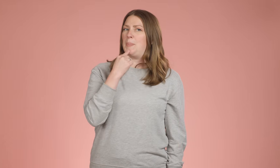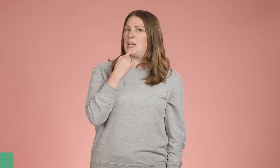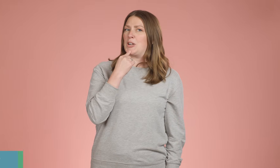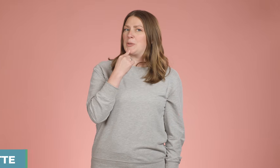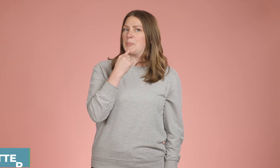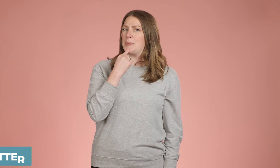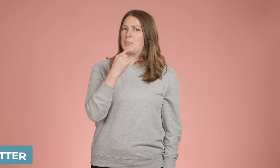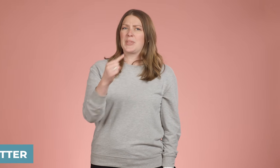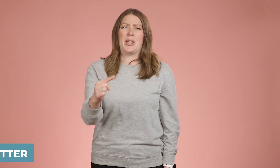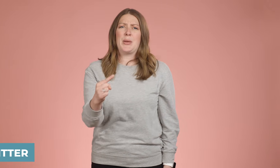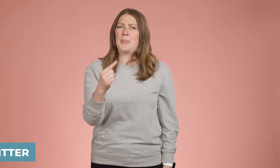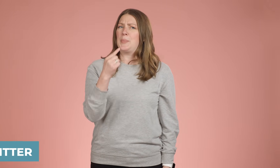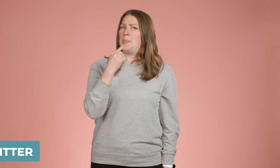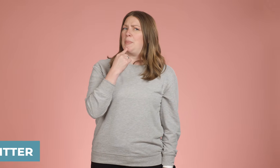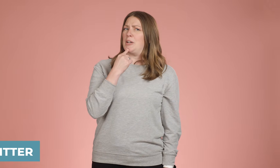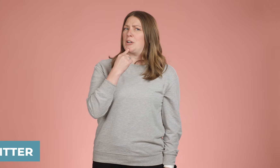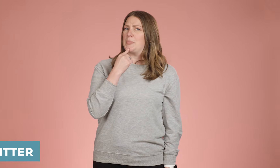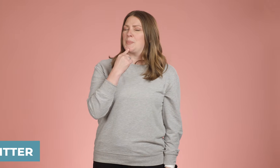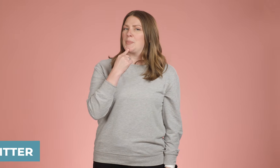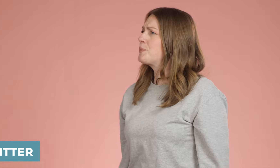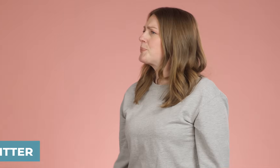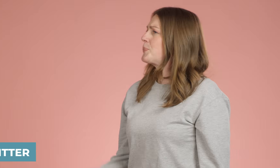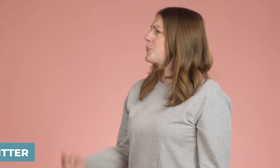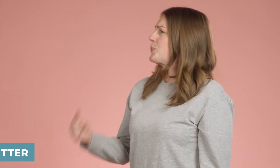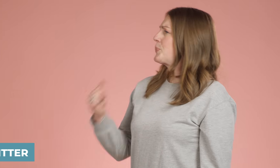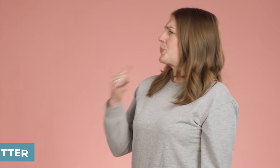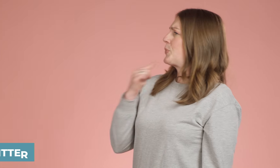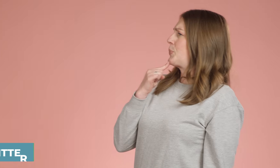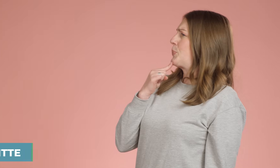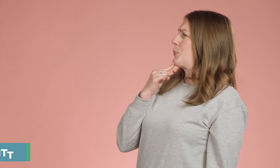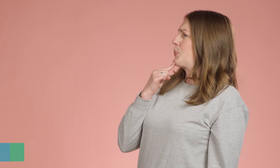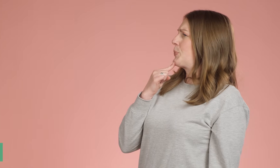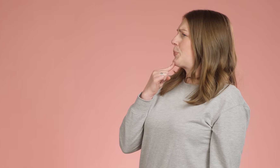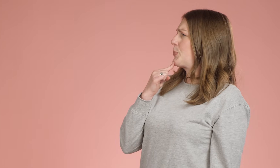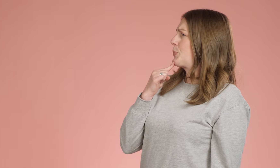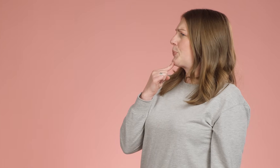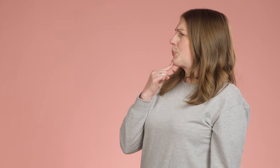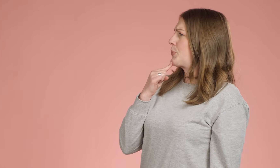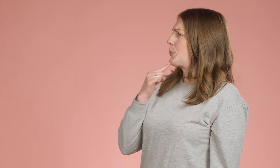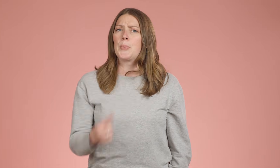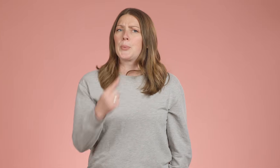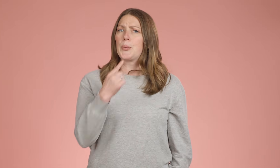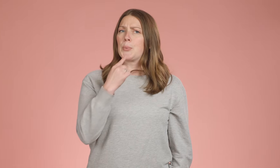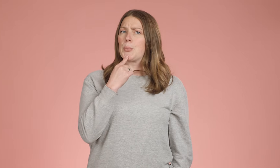Bitter. You have your index finger coming up to your chin